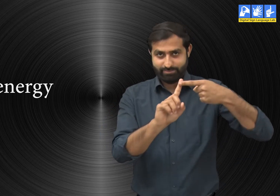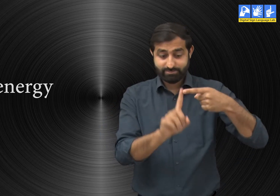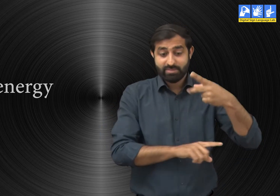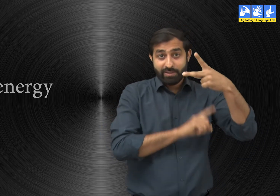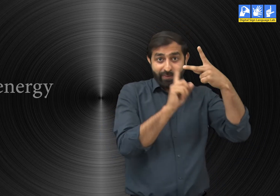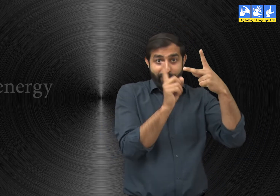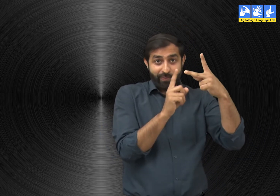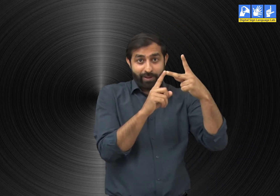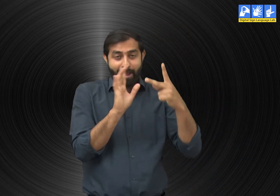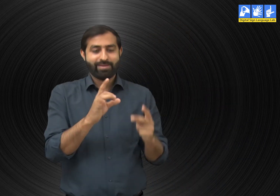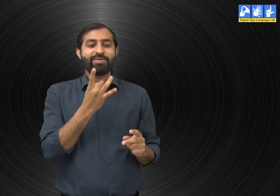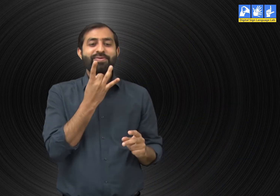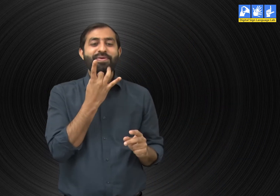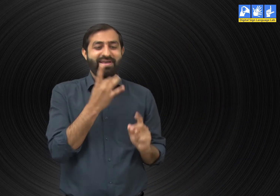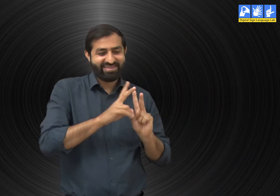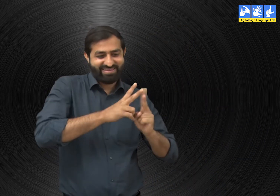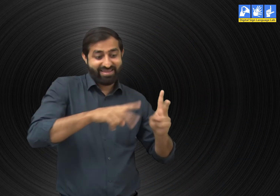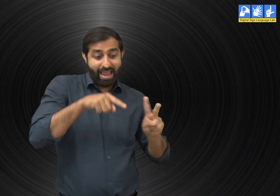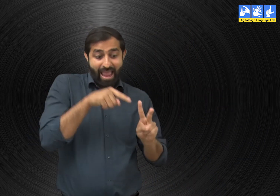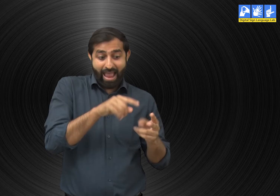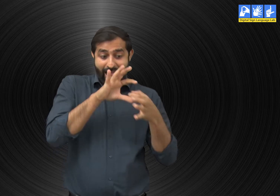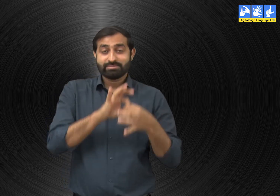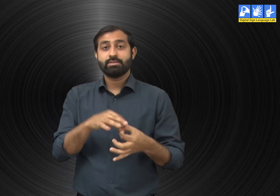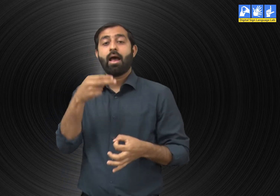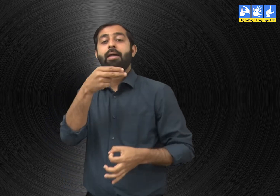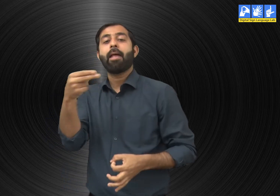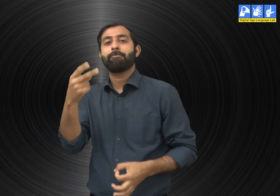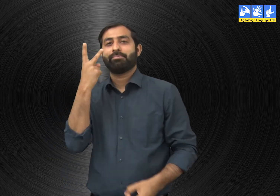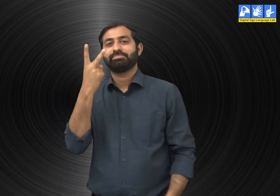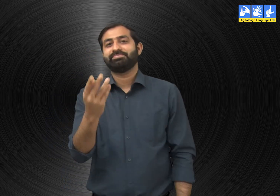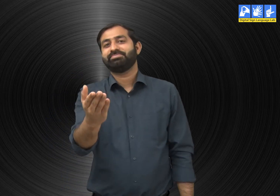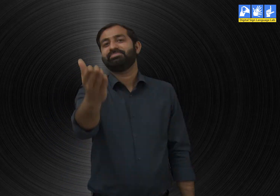Now let's see the reaction of another metal with water.